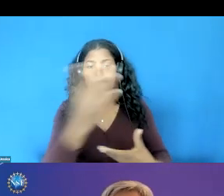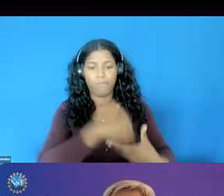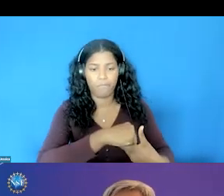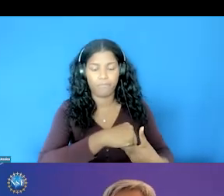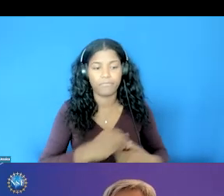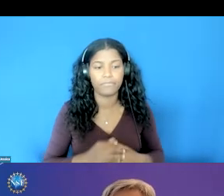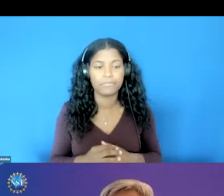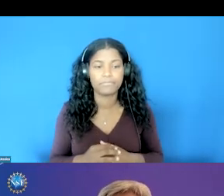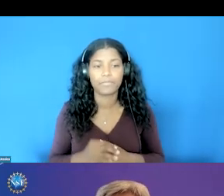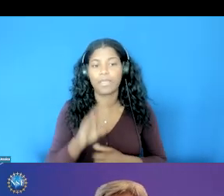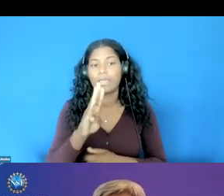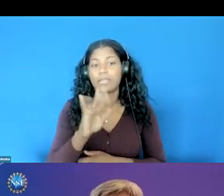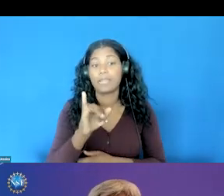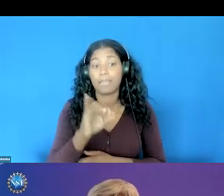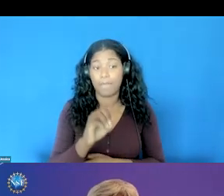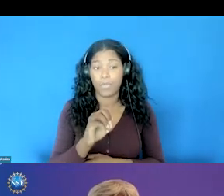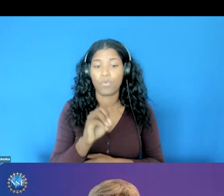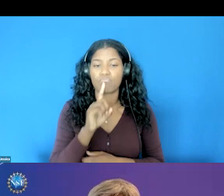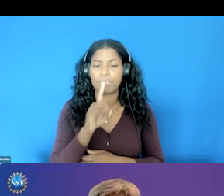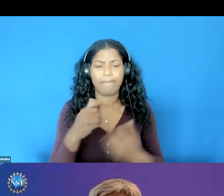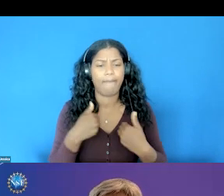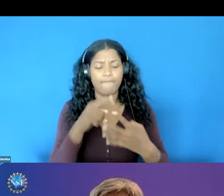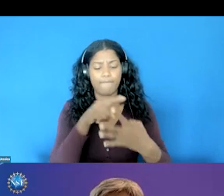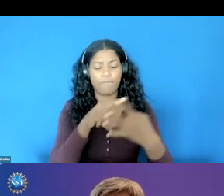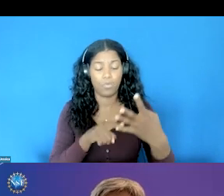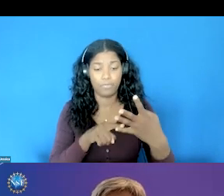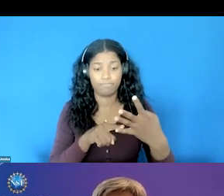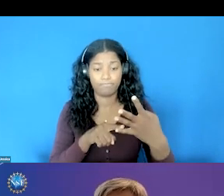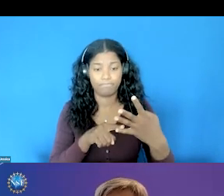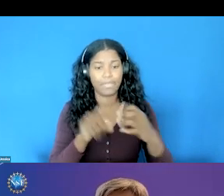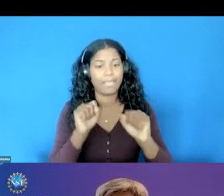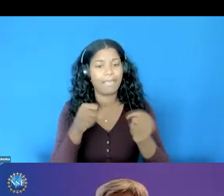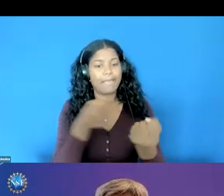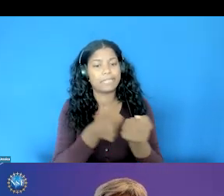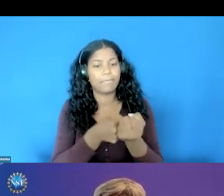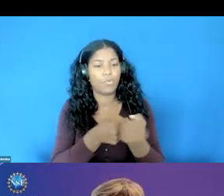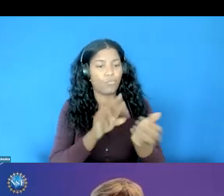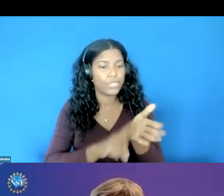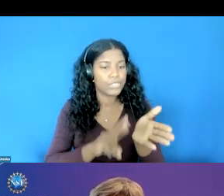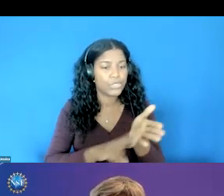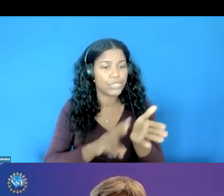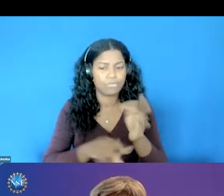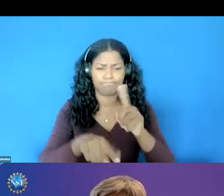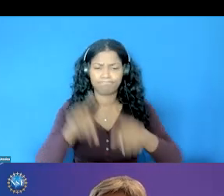The BIO-directorate is organized into four divisions that support research spanning all scales of biological organization